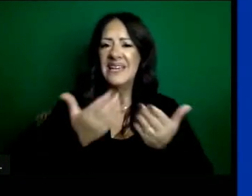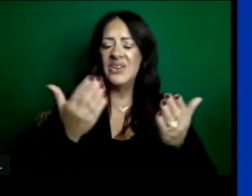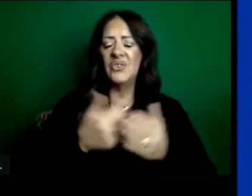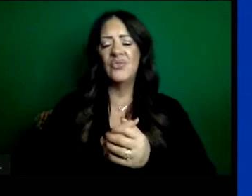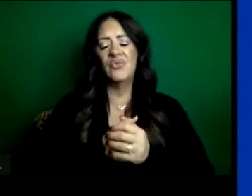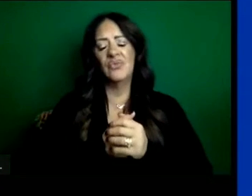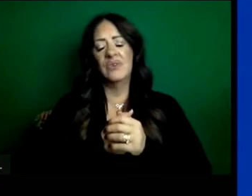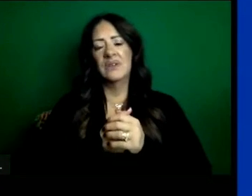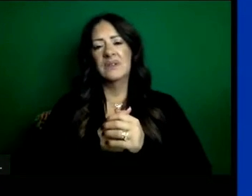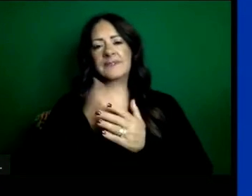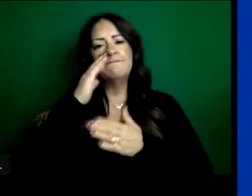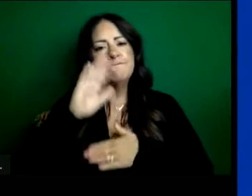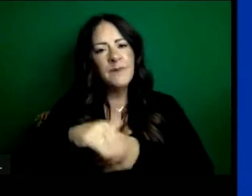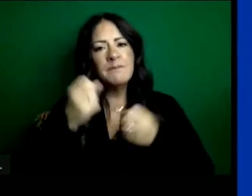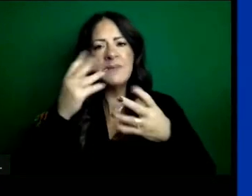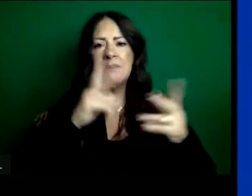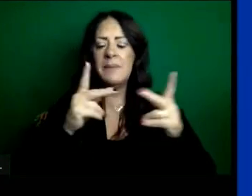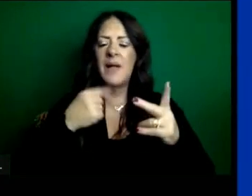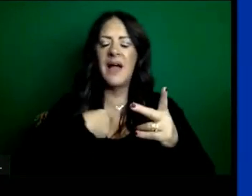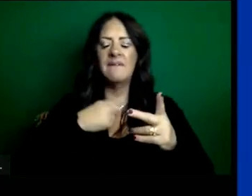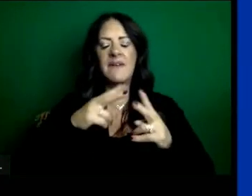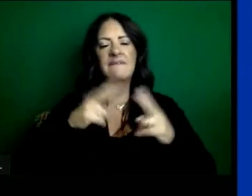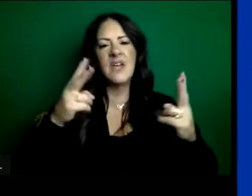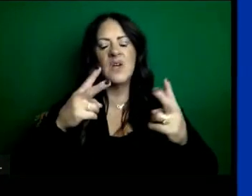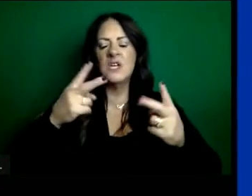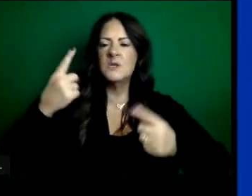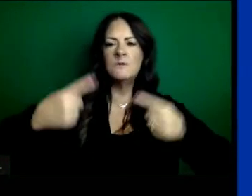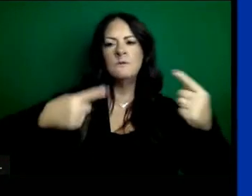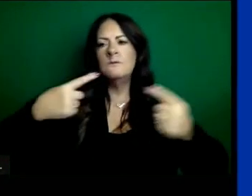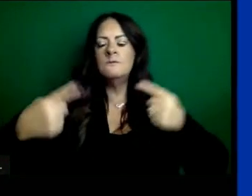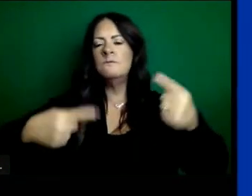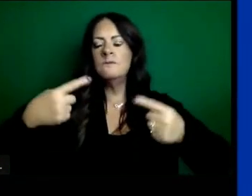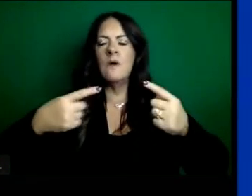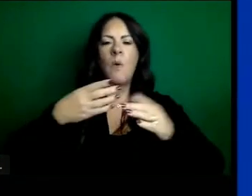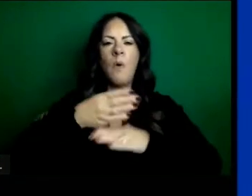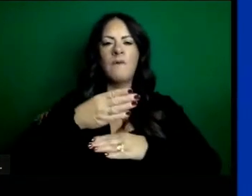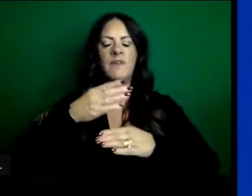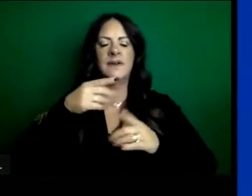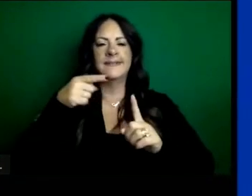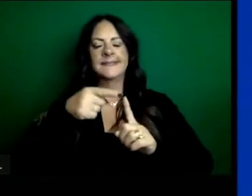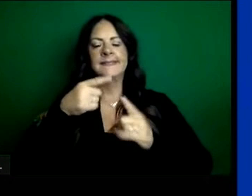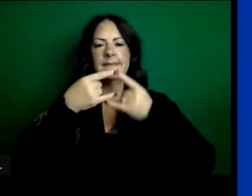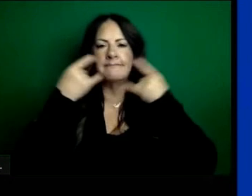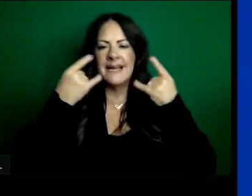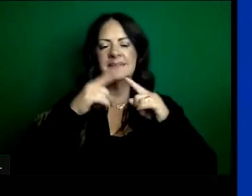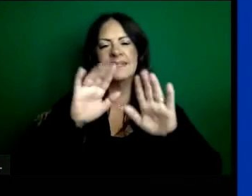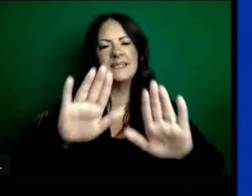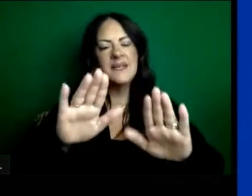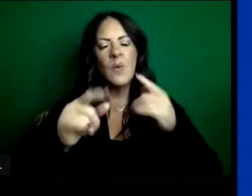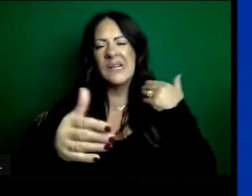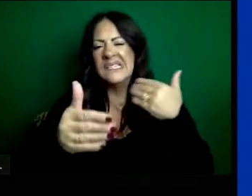TO MOVE THE PANDEMIC. AS YOU CAN I KNOW -- THESE HAVE BEEN MADE POLITICAL, THERE'S BEEN A LOT OF TENSE